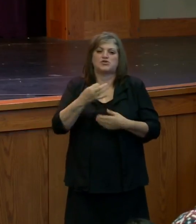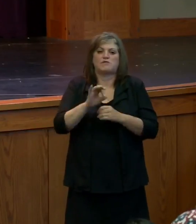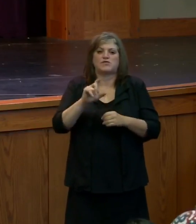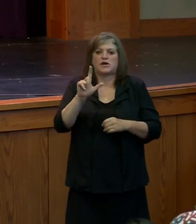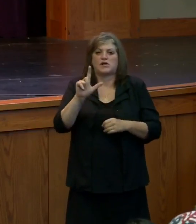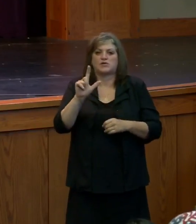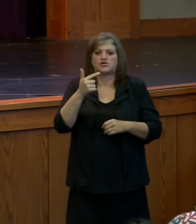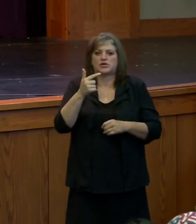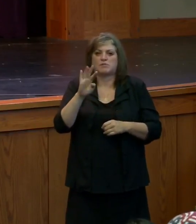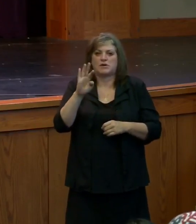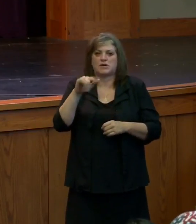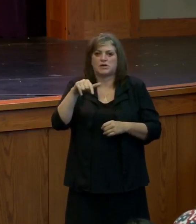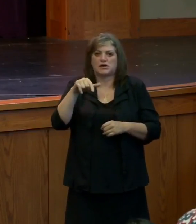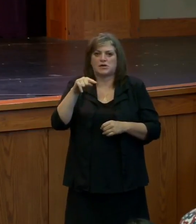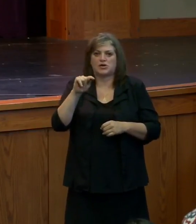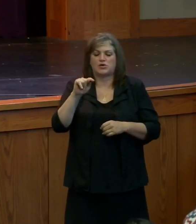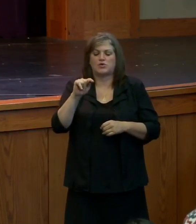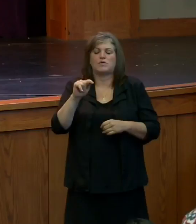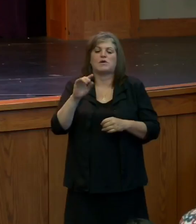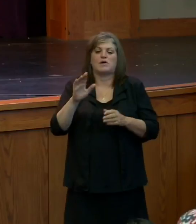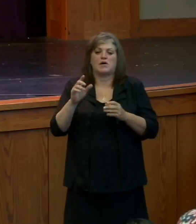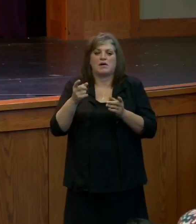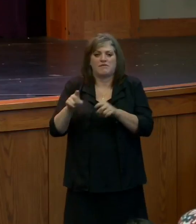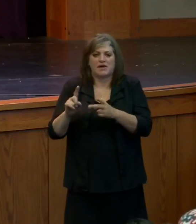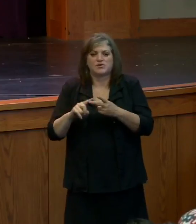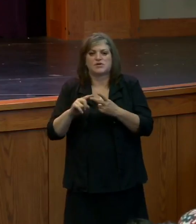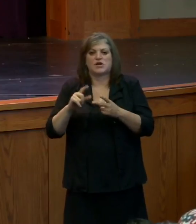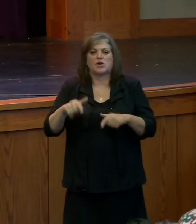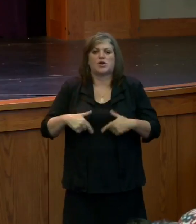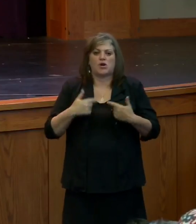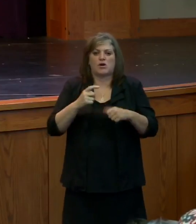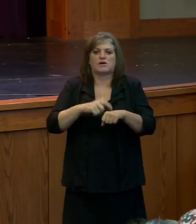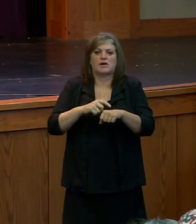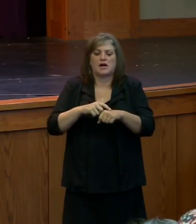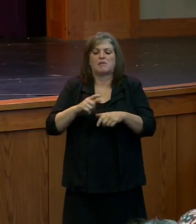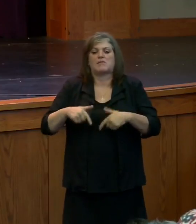ALSO A LONG-TIME WARD 4 RESIDENT.